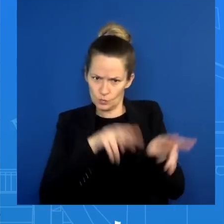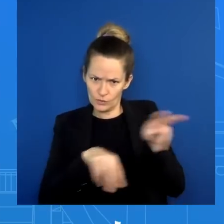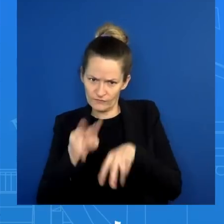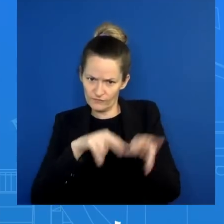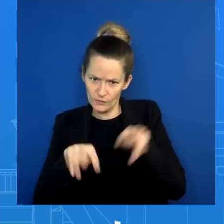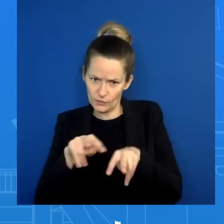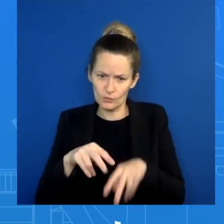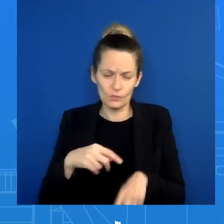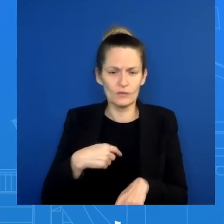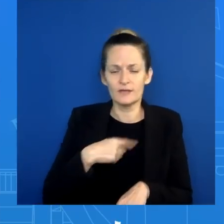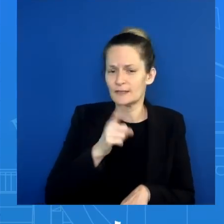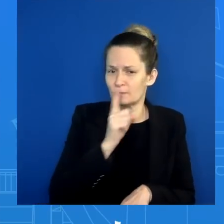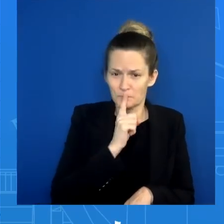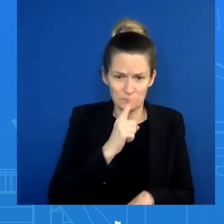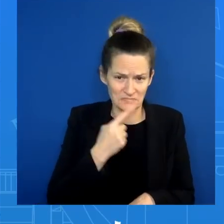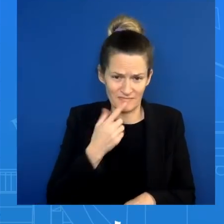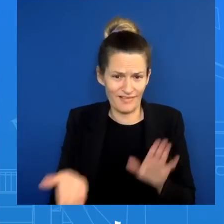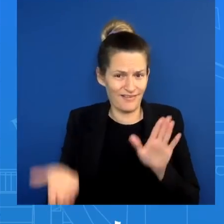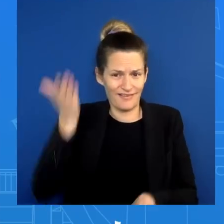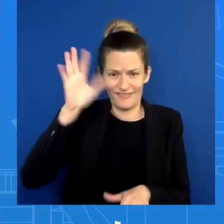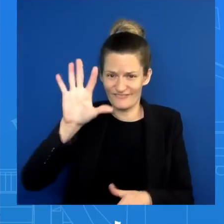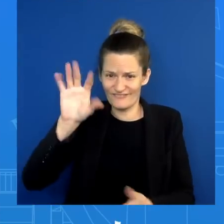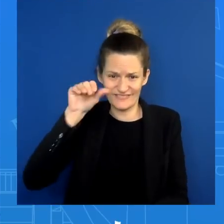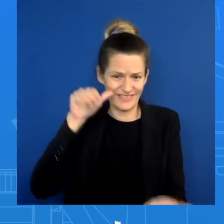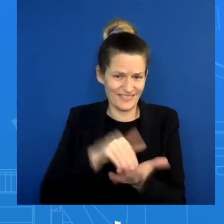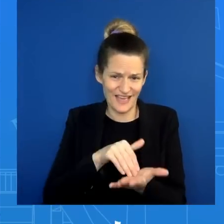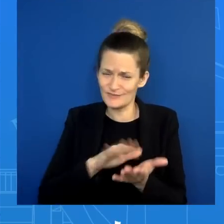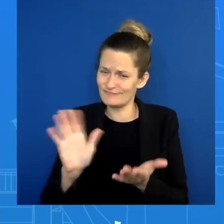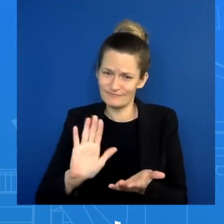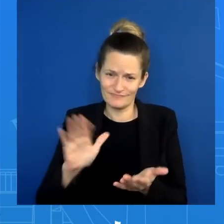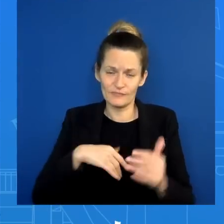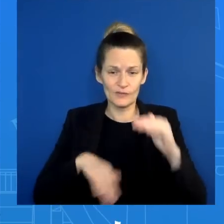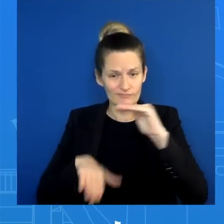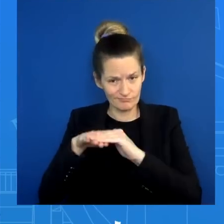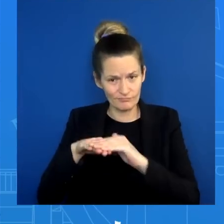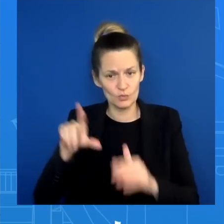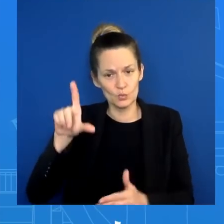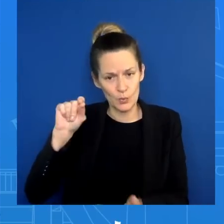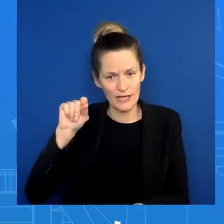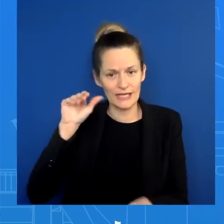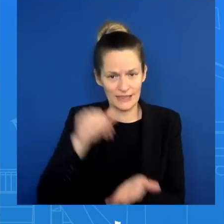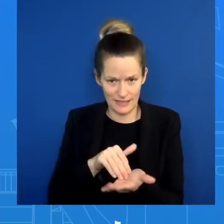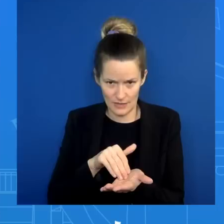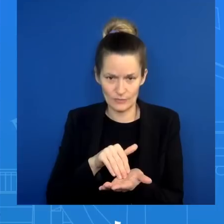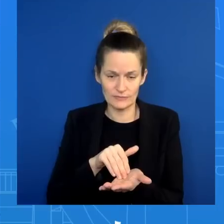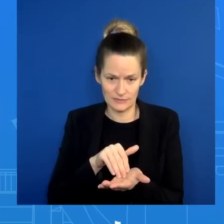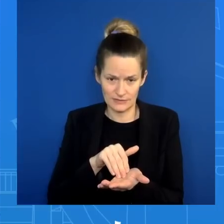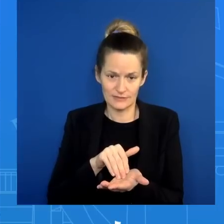This is why my colleagues here at the podium said, well, let's see who actually takes advantage of this,